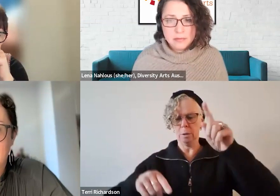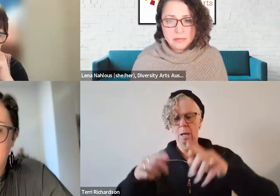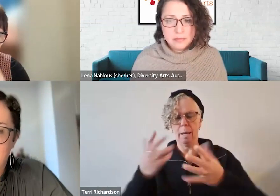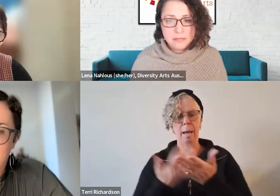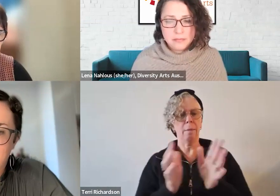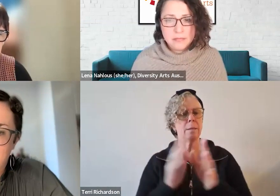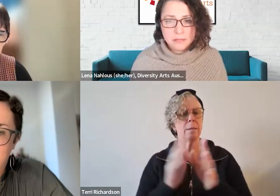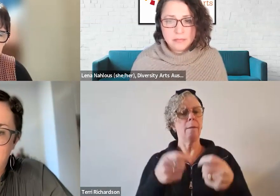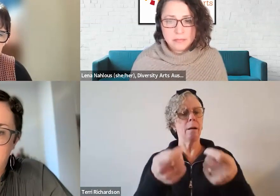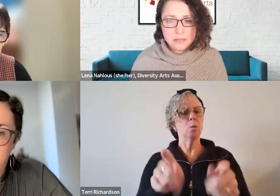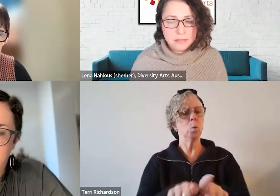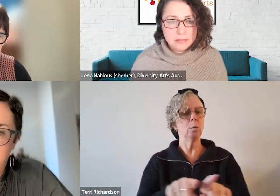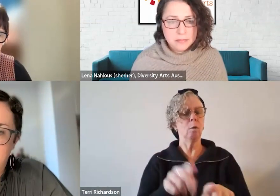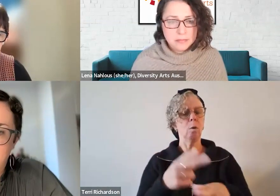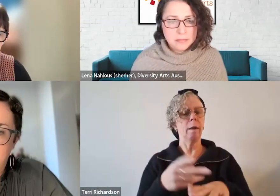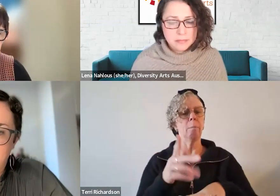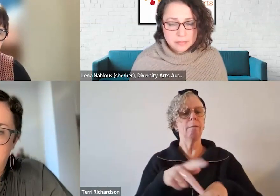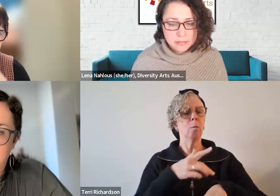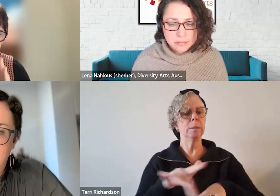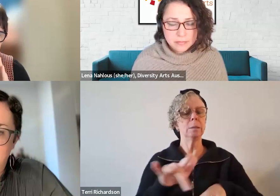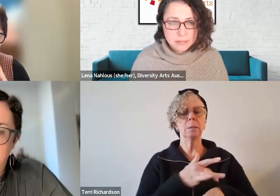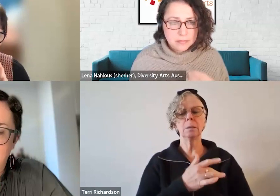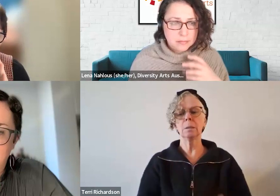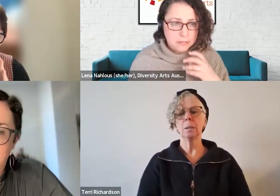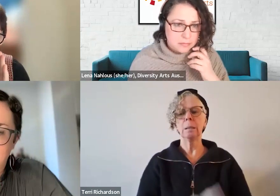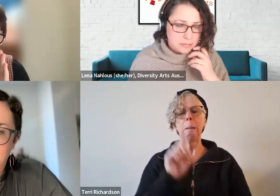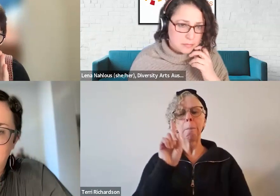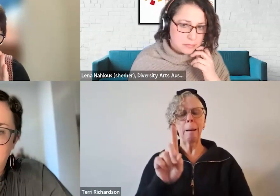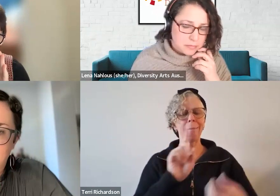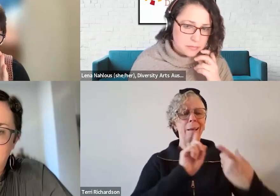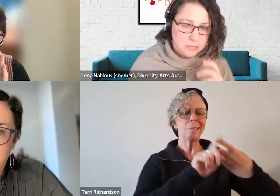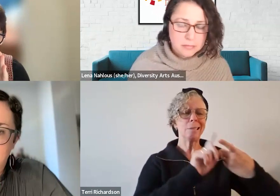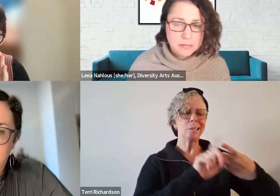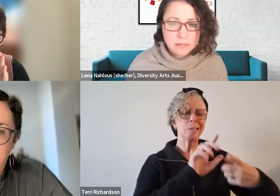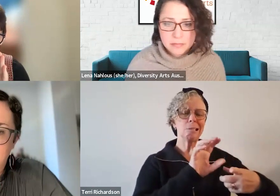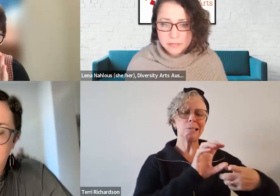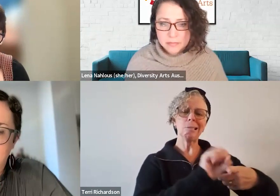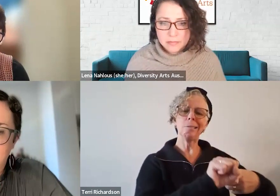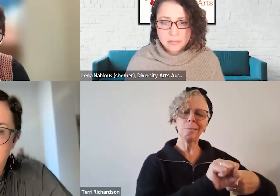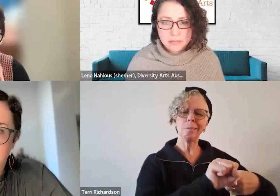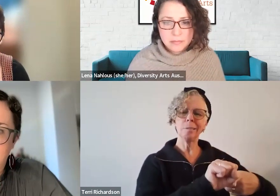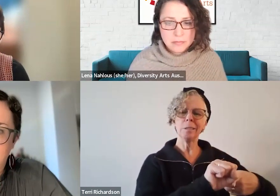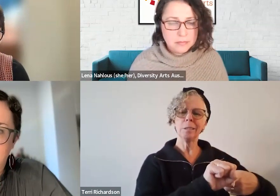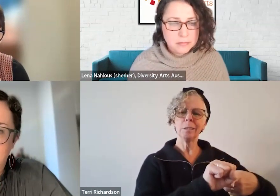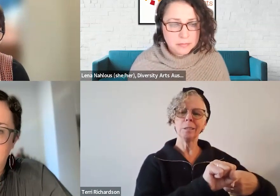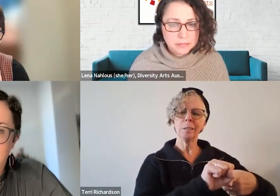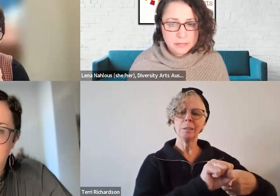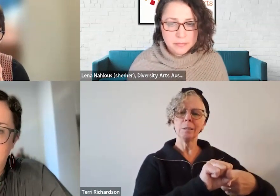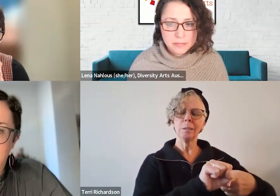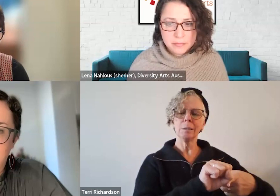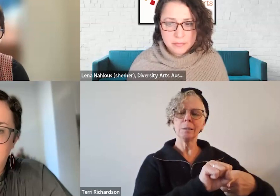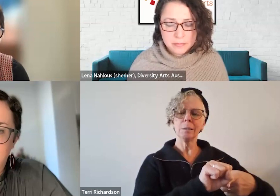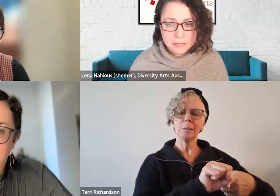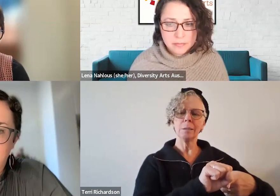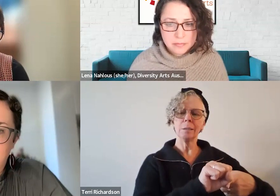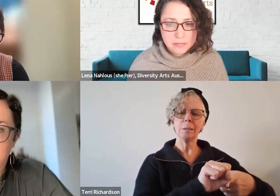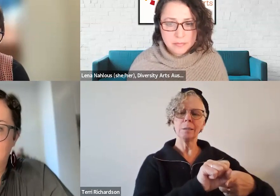because they still cling on to pitching to a certain traditional